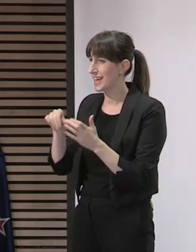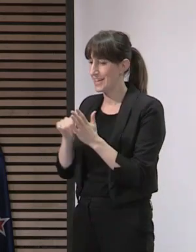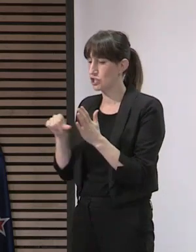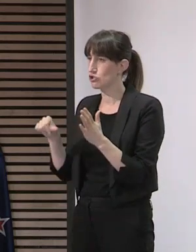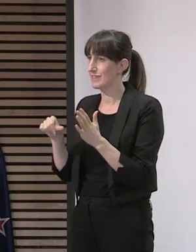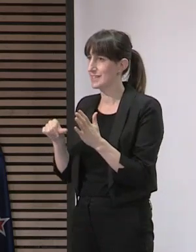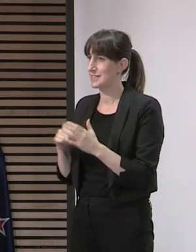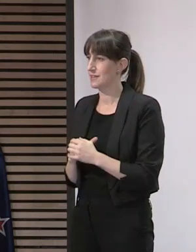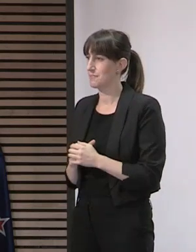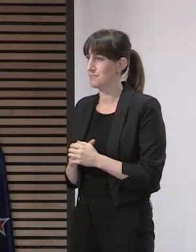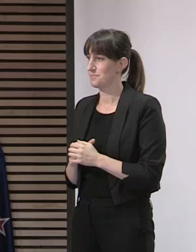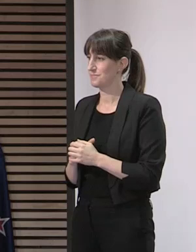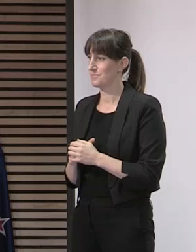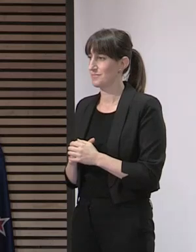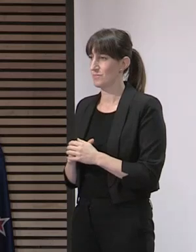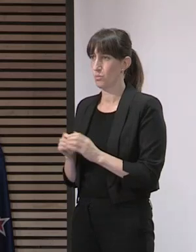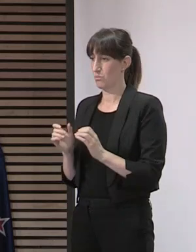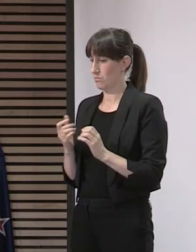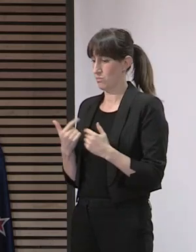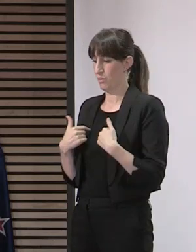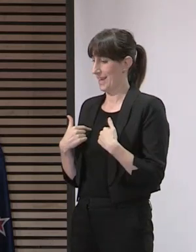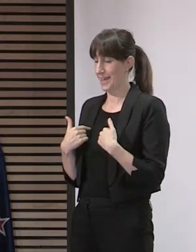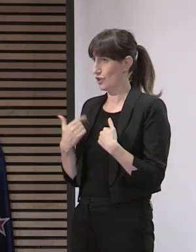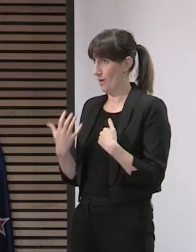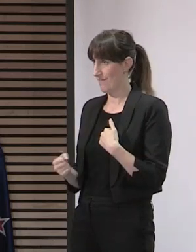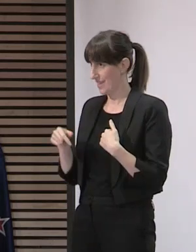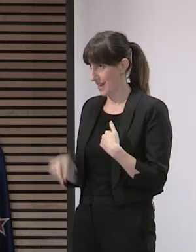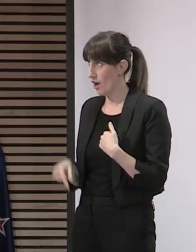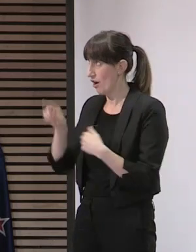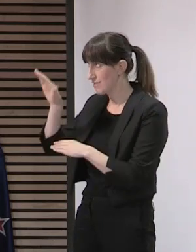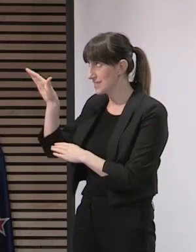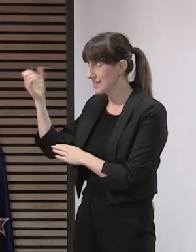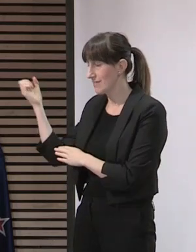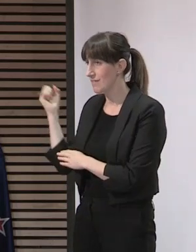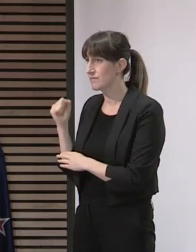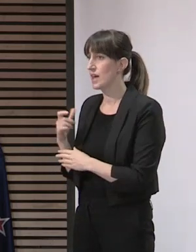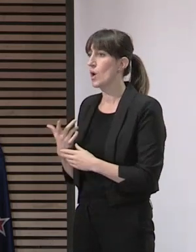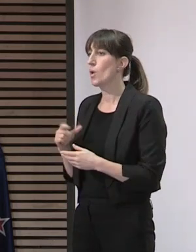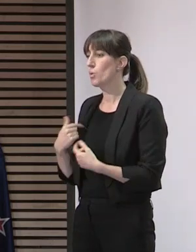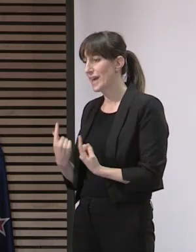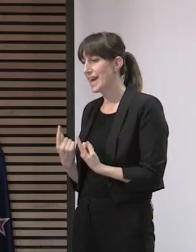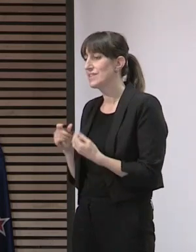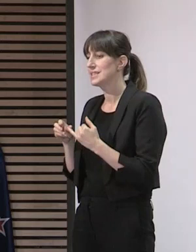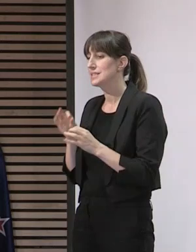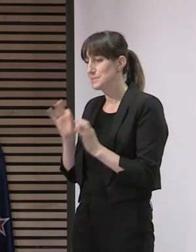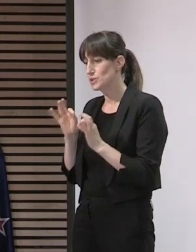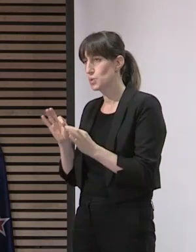I think, a gap in our system that we have sporadically plugged - in the GFC, in the